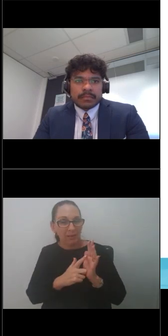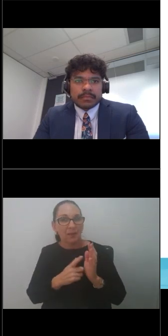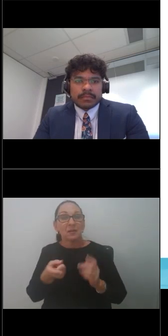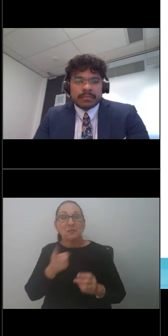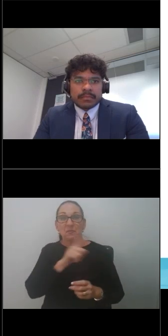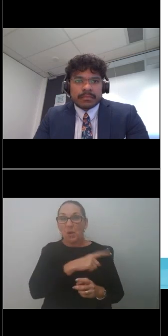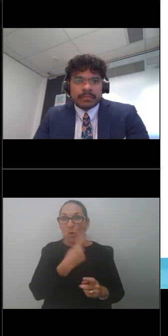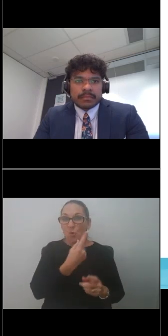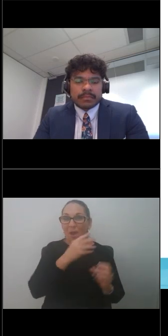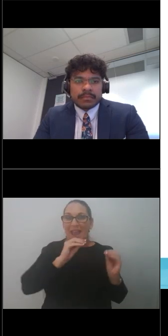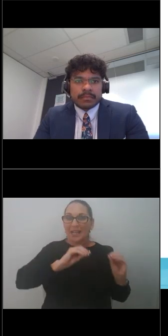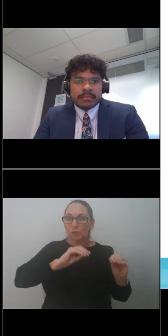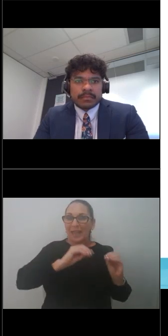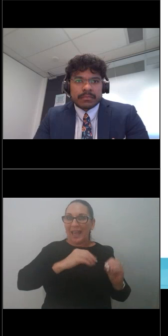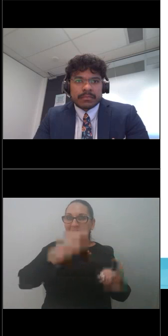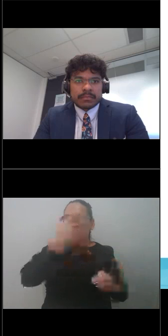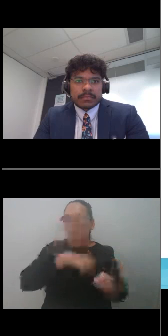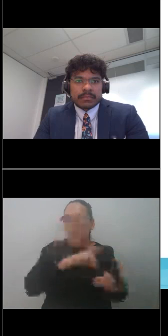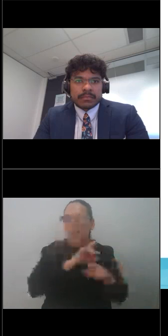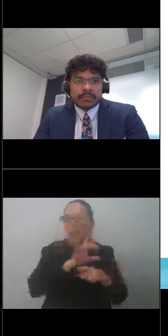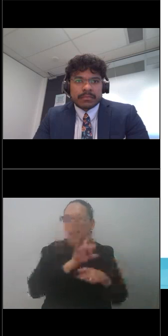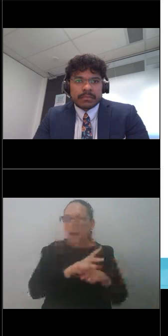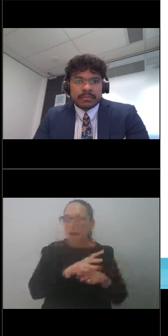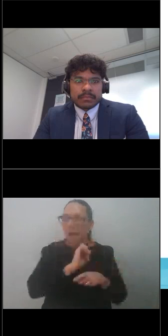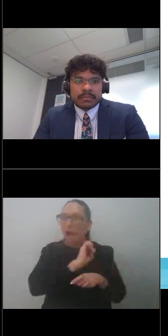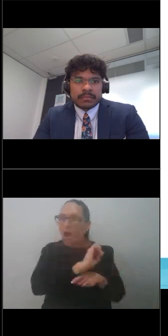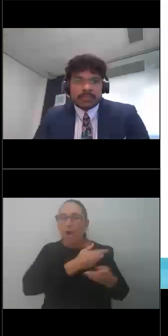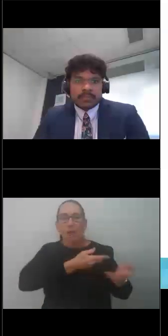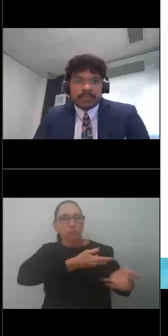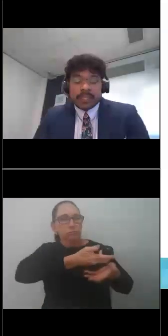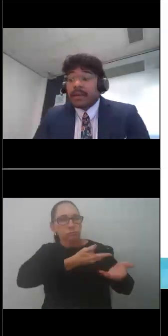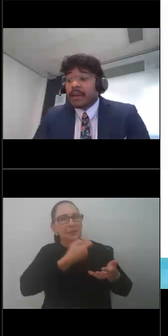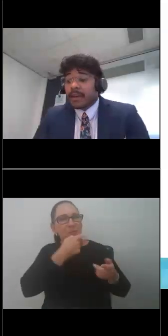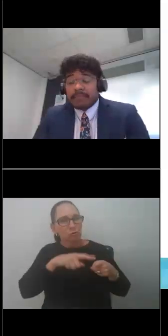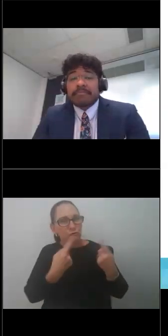conversations were very different again weren't they would you say Neil they were interested in